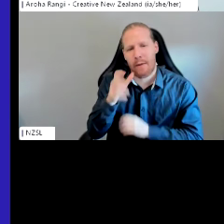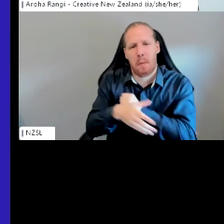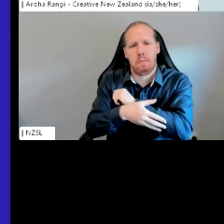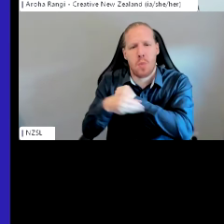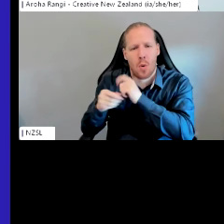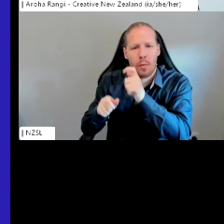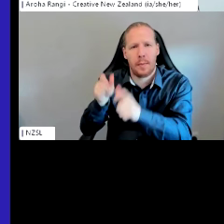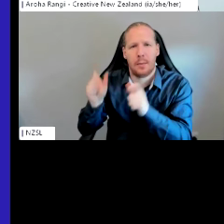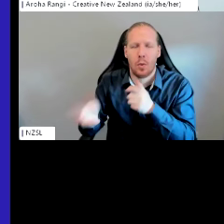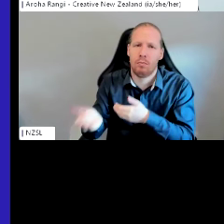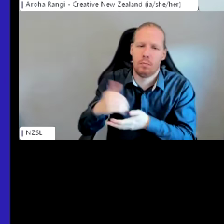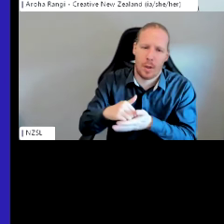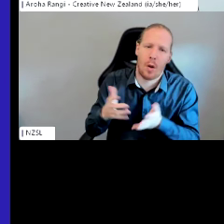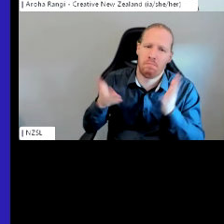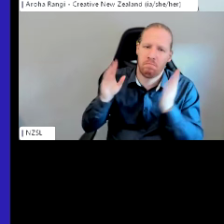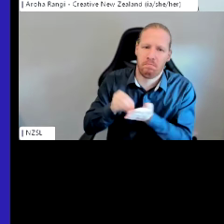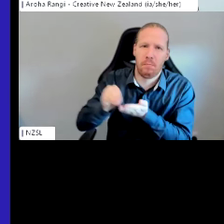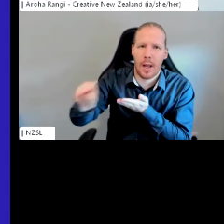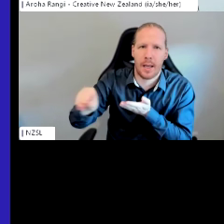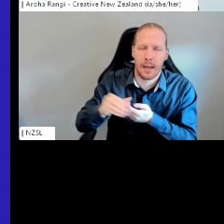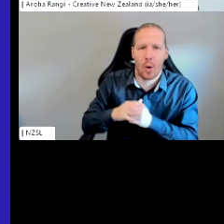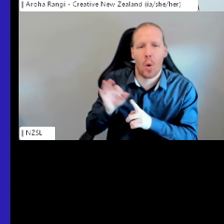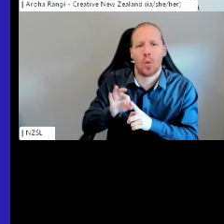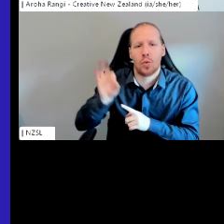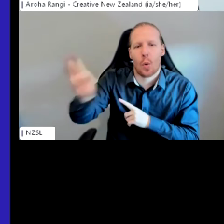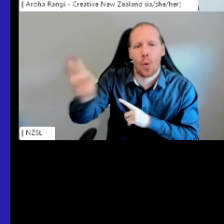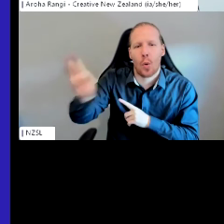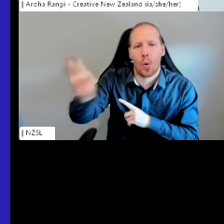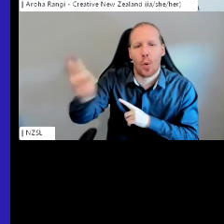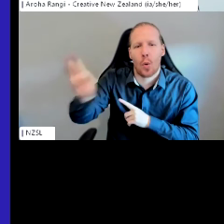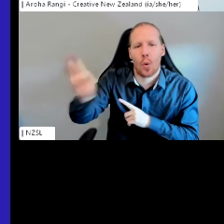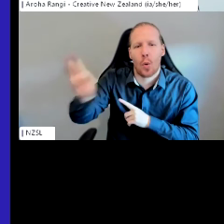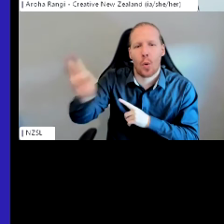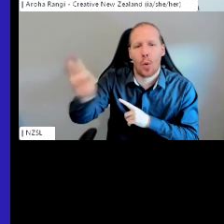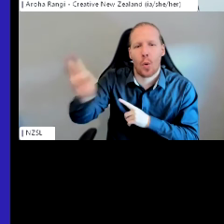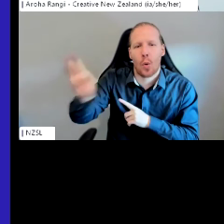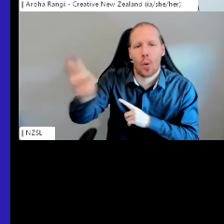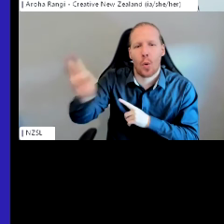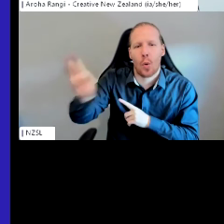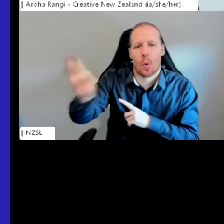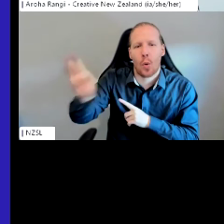to feel that they that they're supporting young musicians or they'd like to feel that